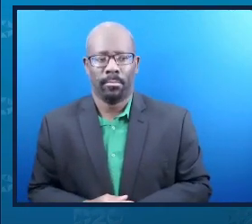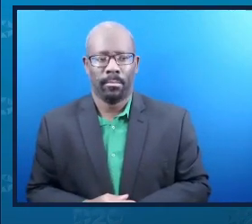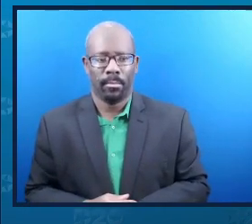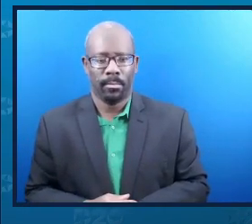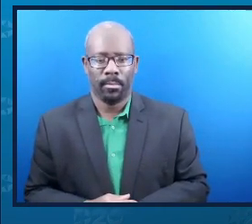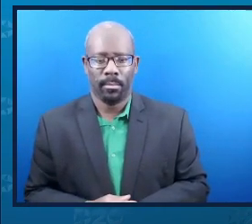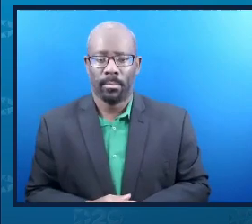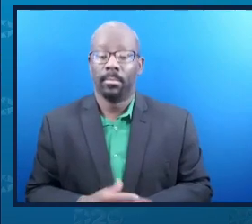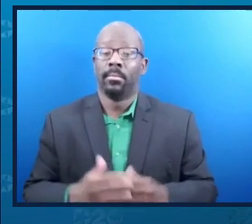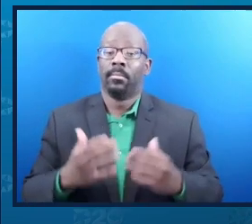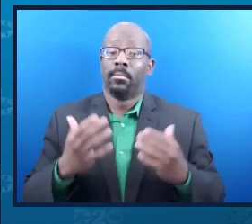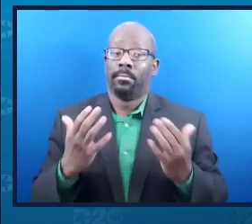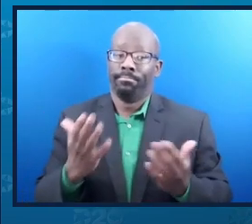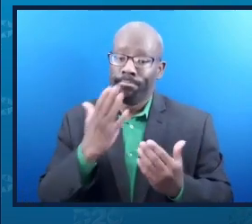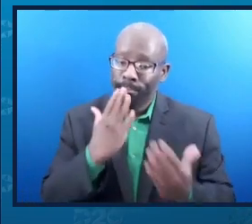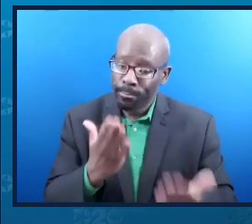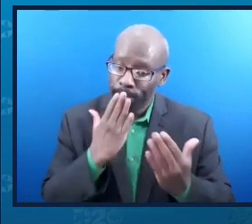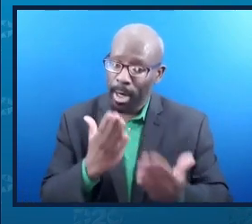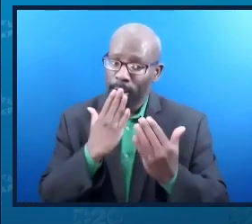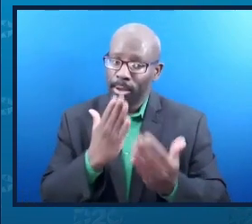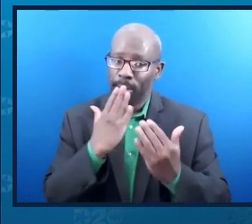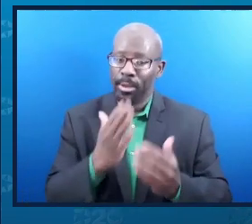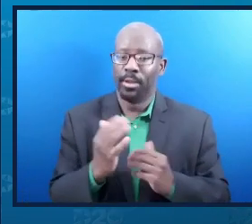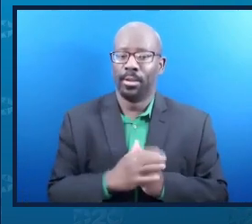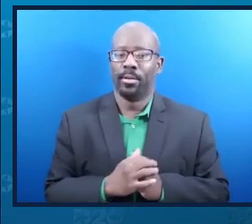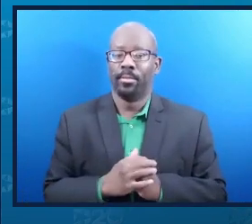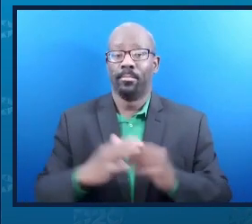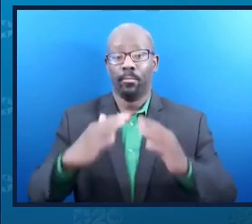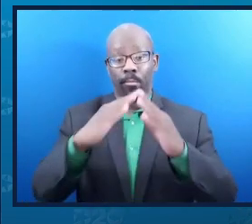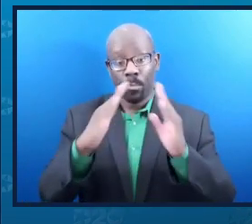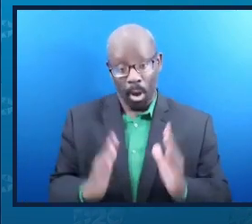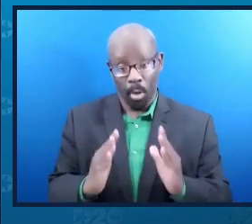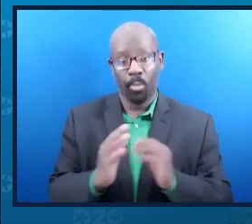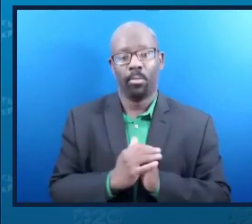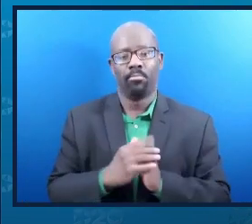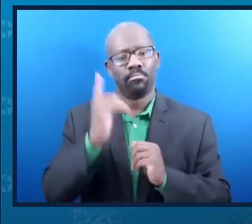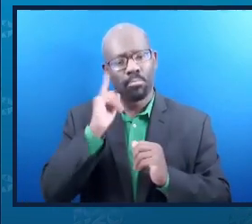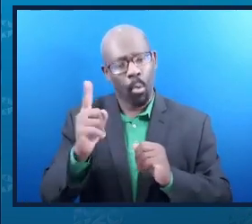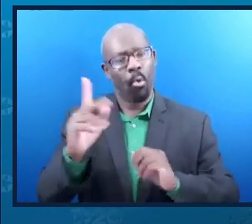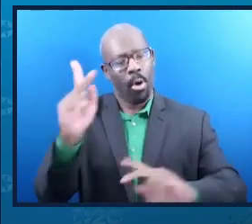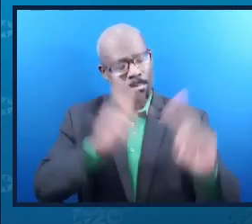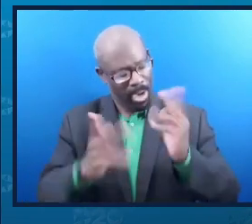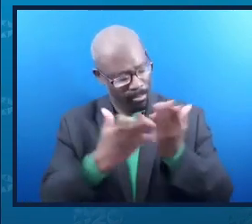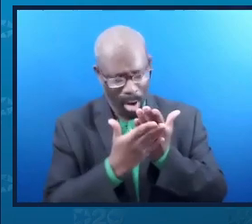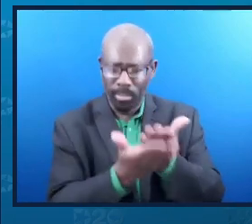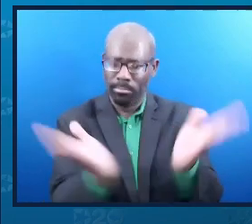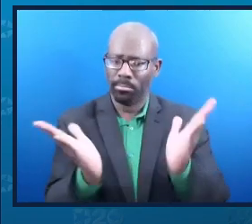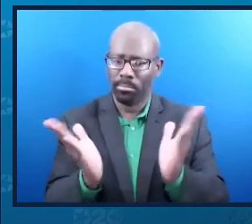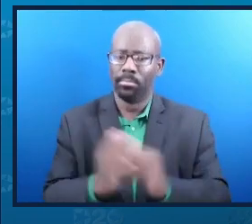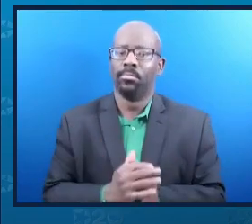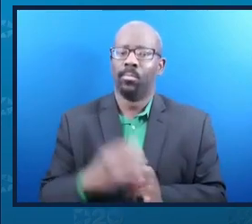THANK YOU, SPEAKER PELOSI. THE HOUSES IS THE PEOPLE'S HOUSE.